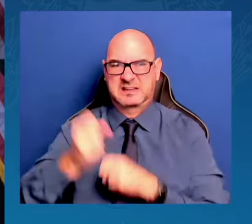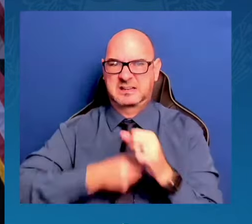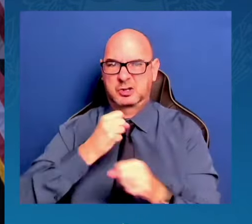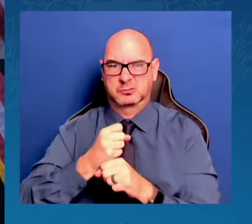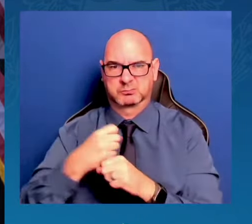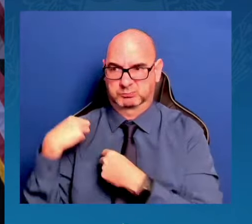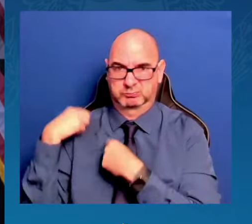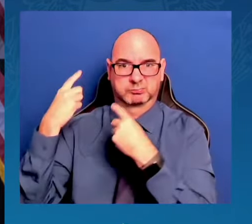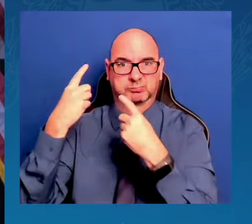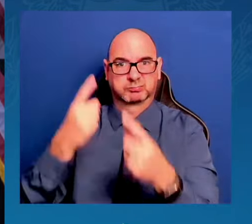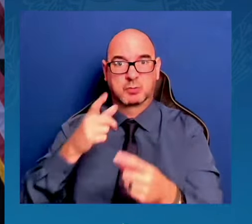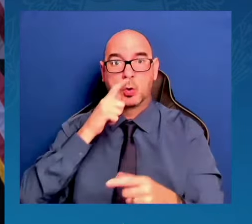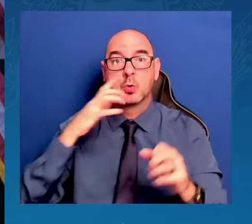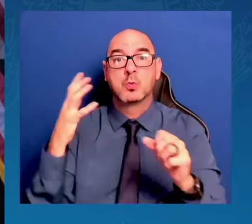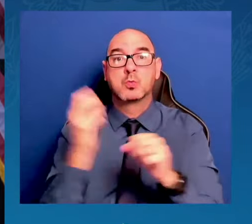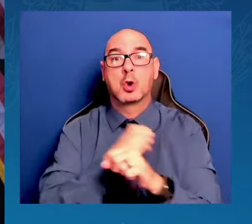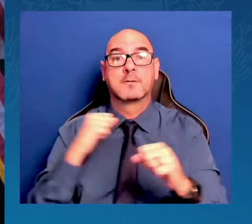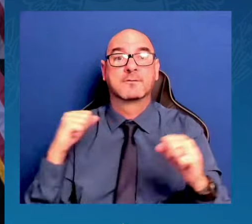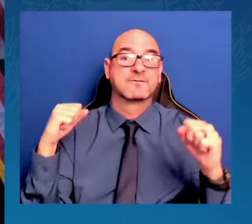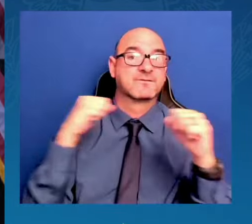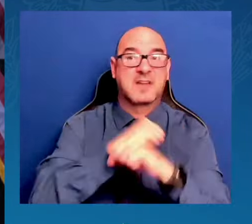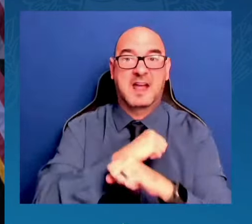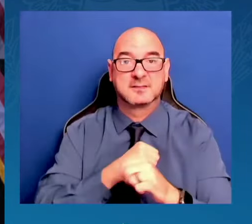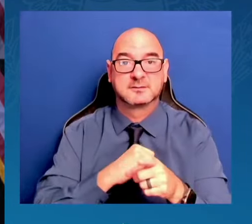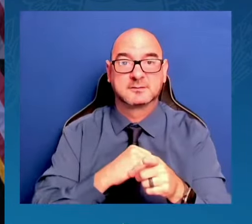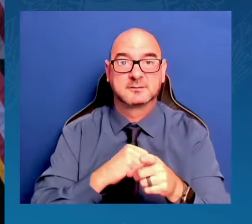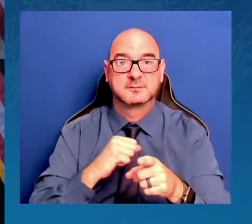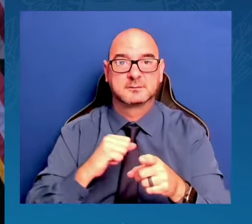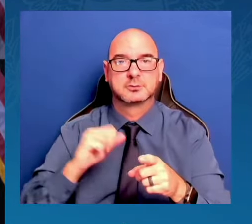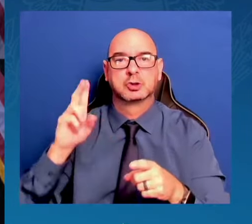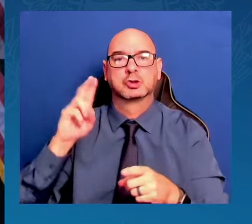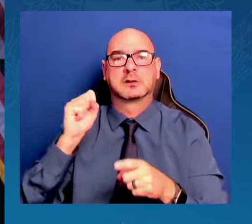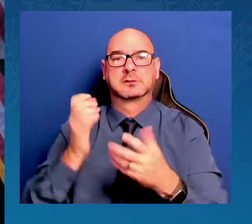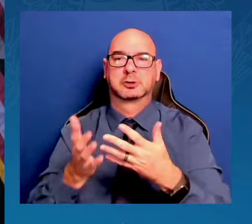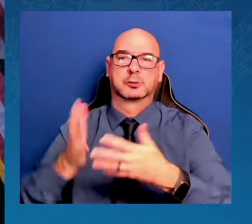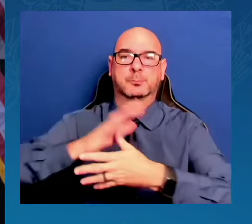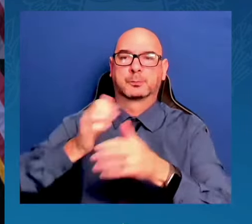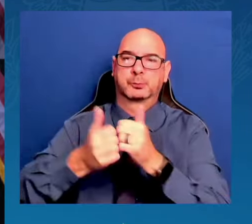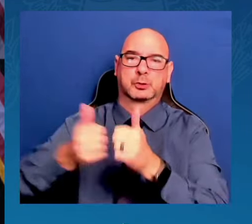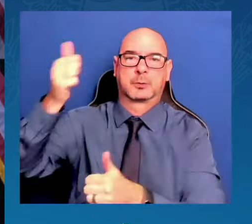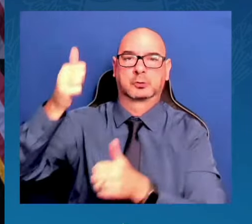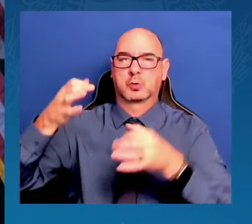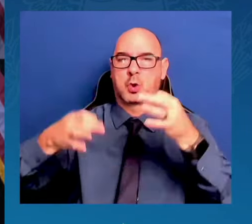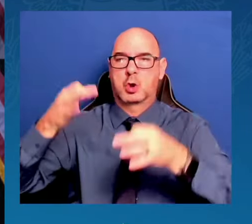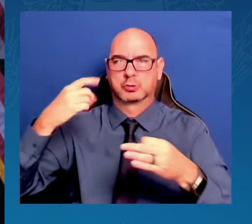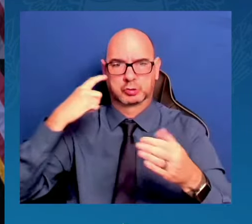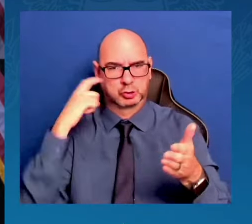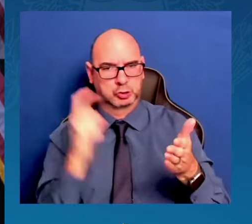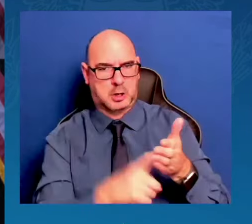in the United States Supreme Court to recognize the fundamental constitutional right of a woman